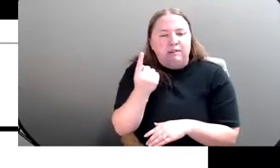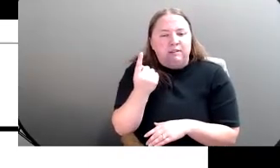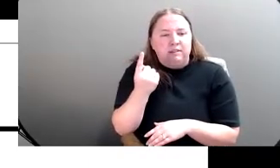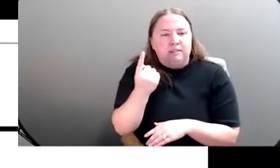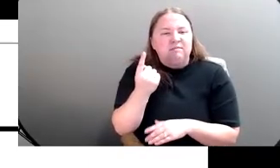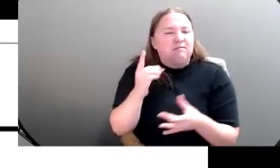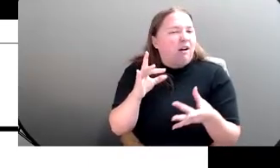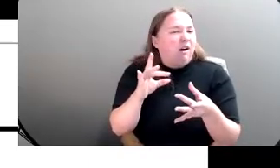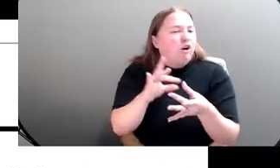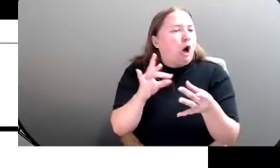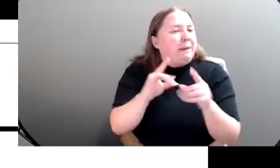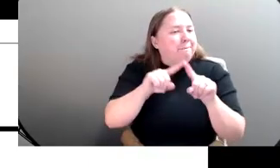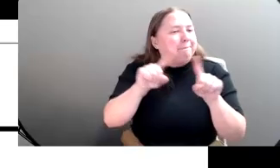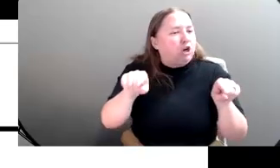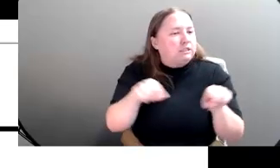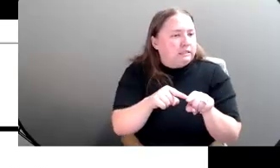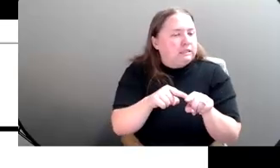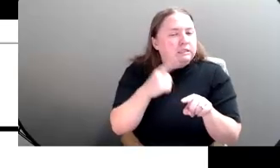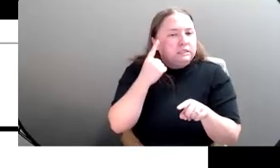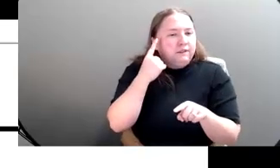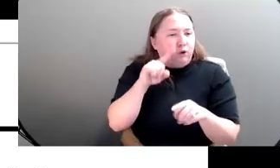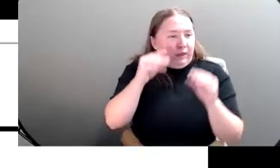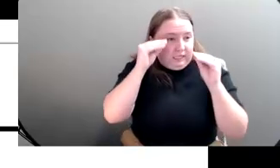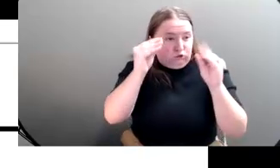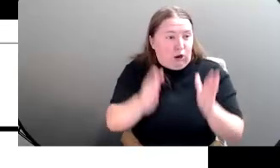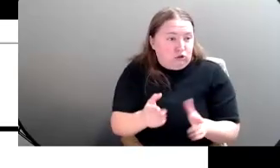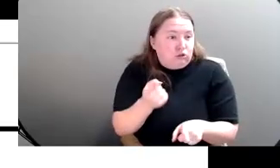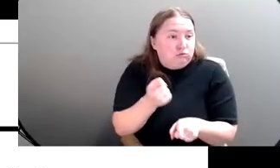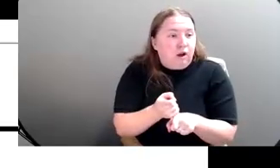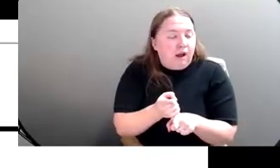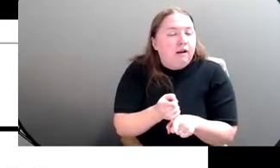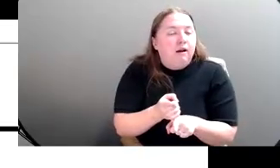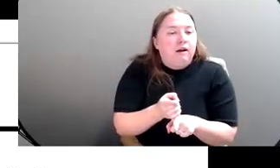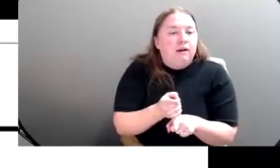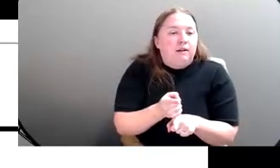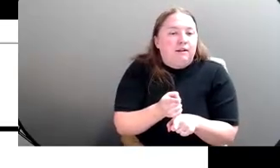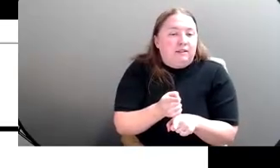box, for the instructor and in that box.